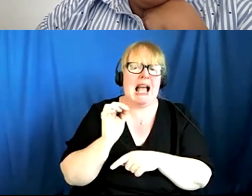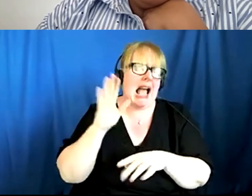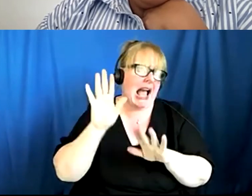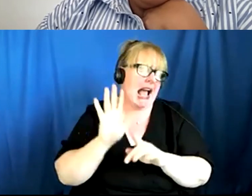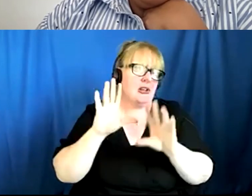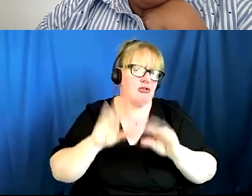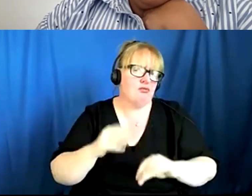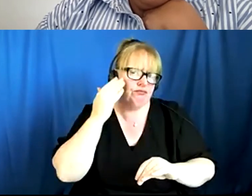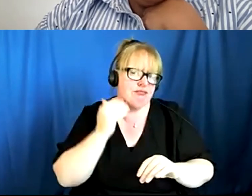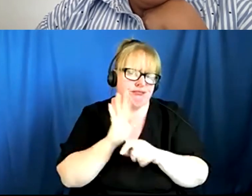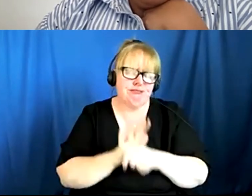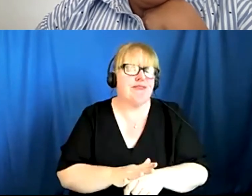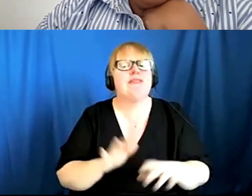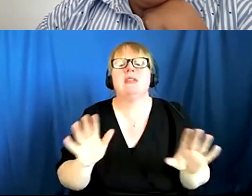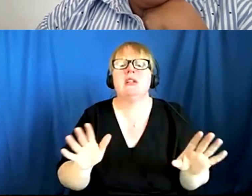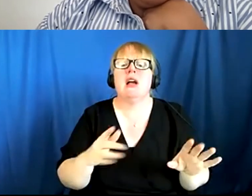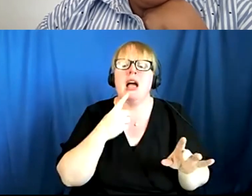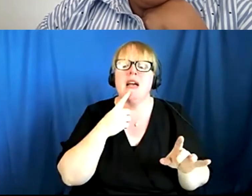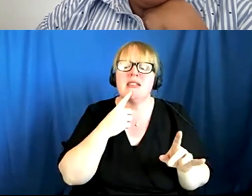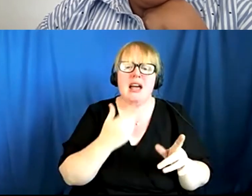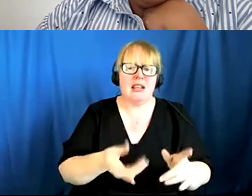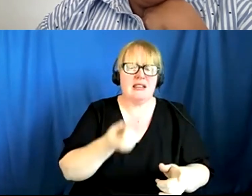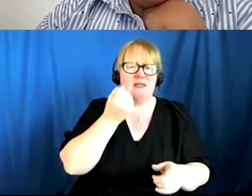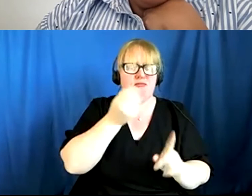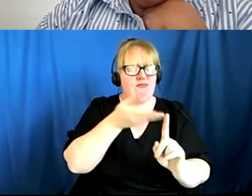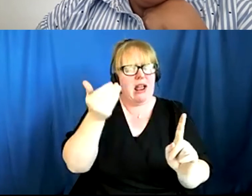away, when to give space to others. Because as much you know,